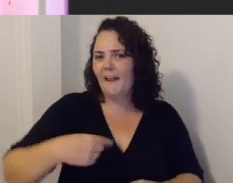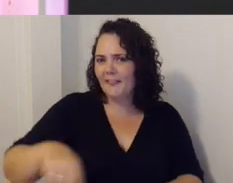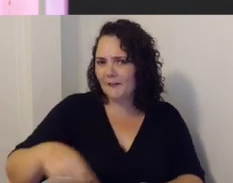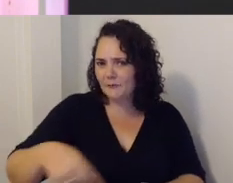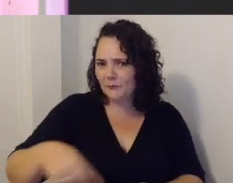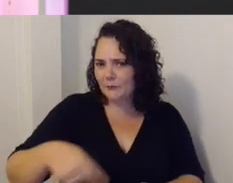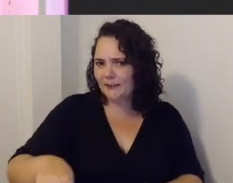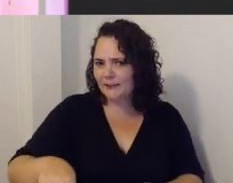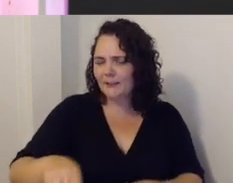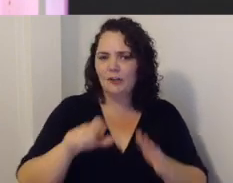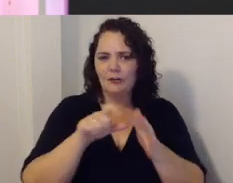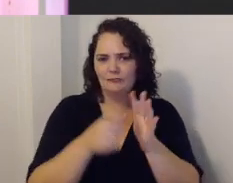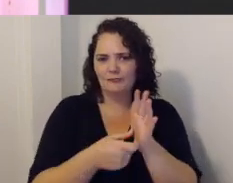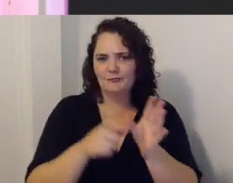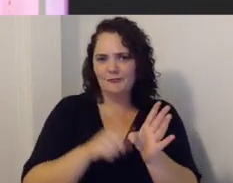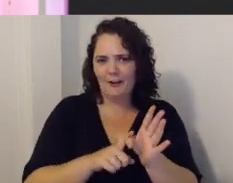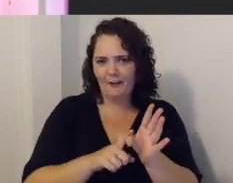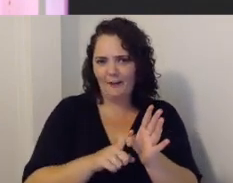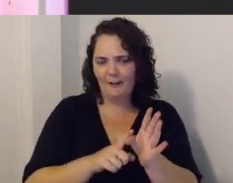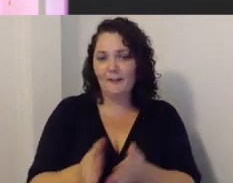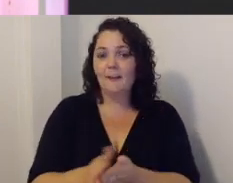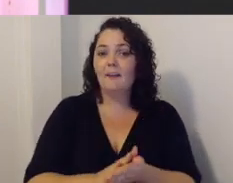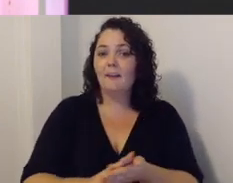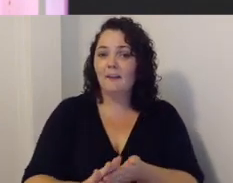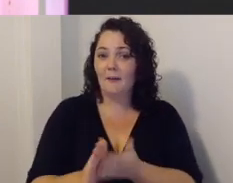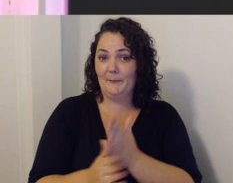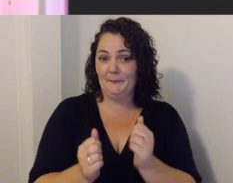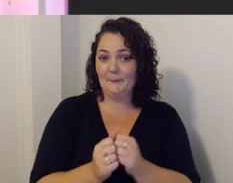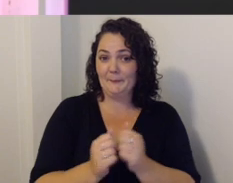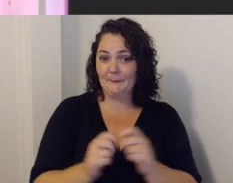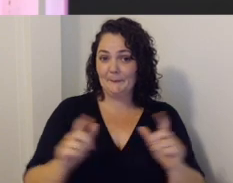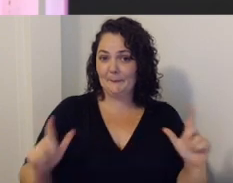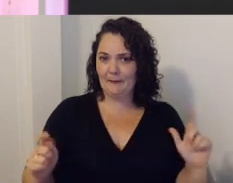change the character of your surface, the character of your paper and to change the character